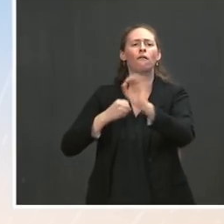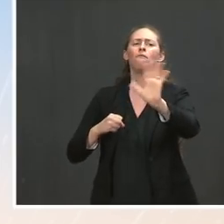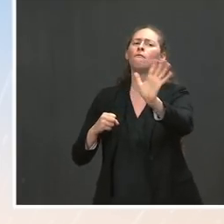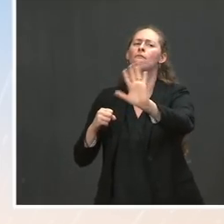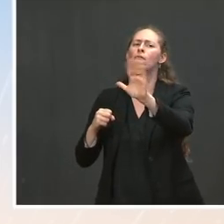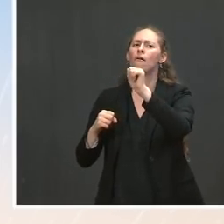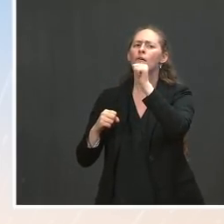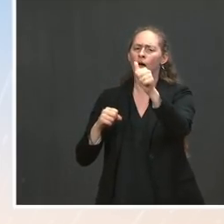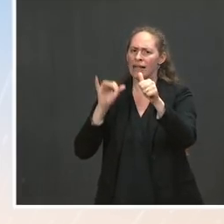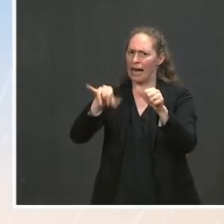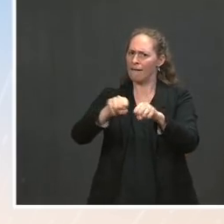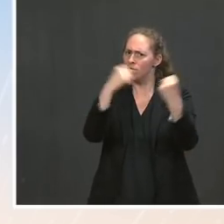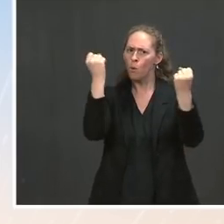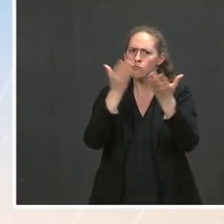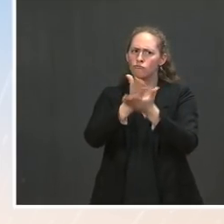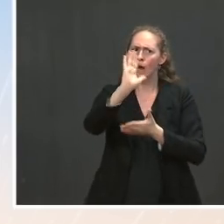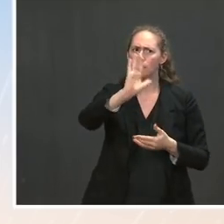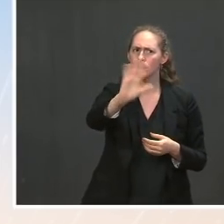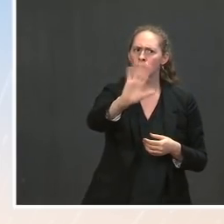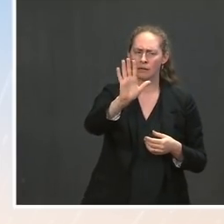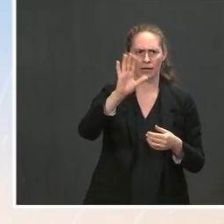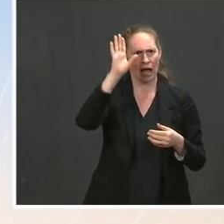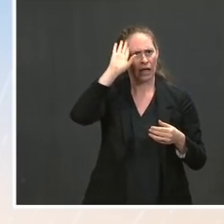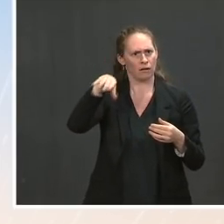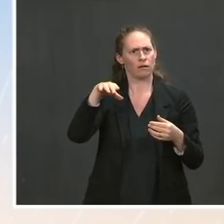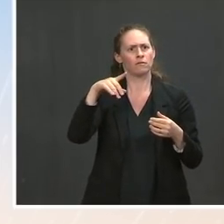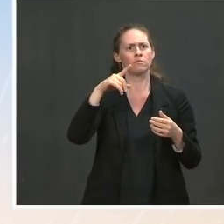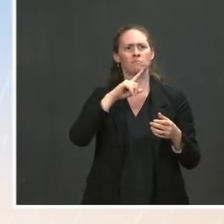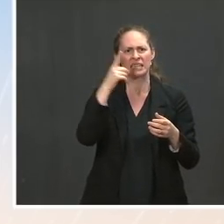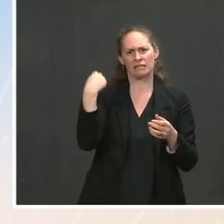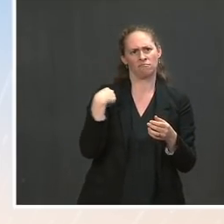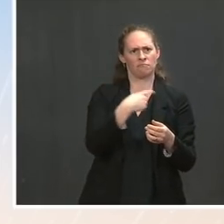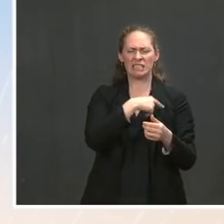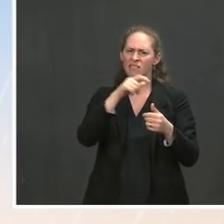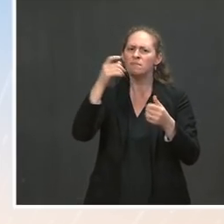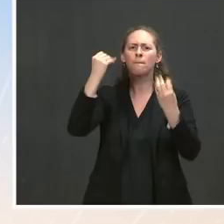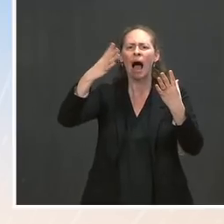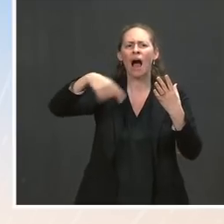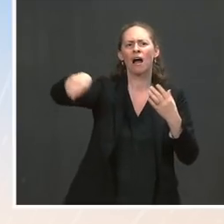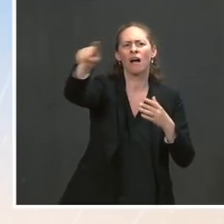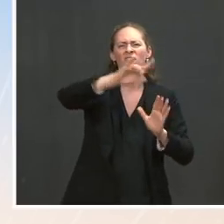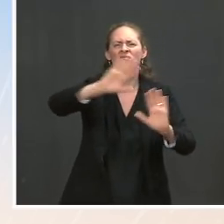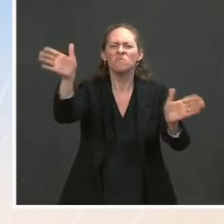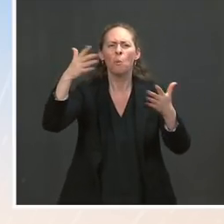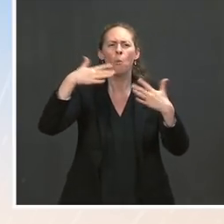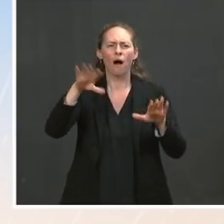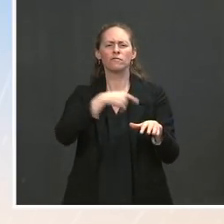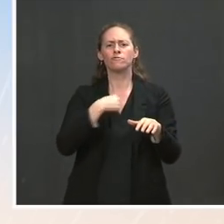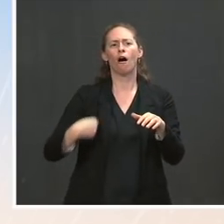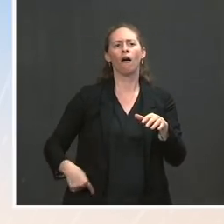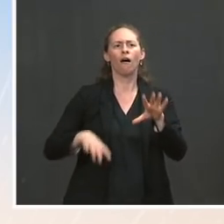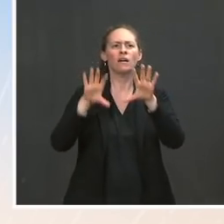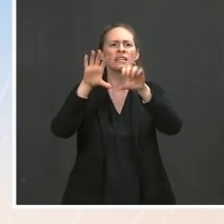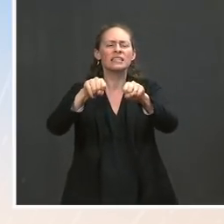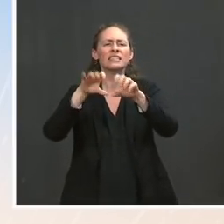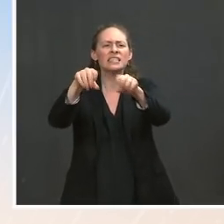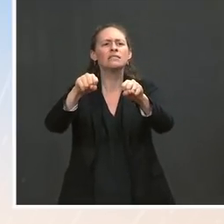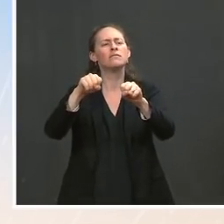of private companies' dependence on its markets to stifle free expression and inhibit ethical business practices. So it is something we are watching closely.